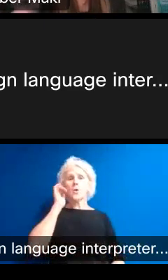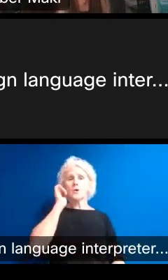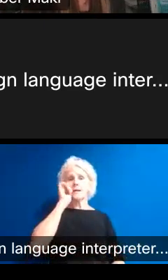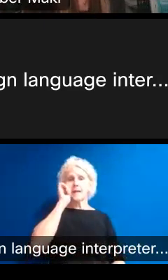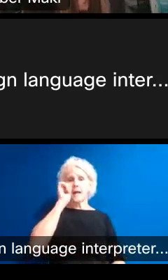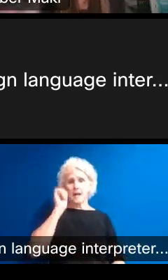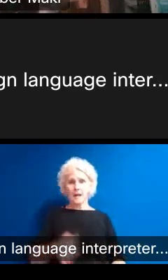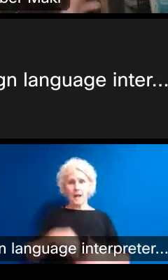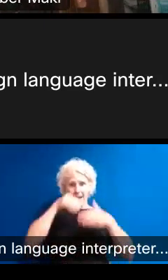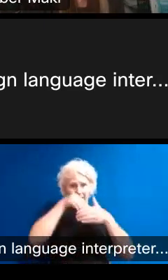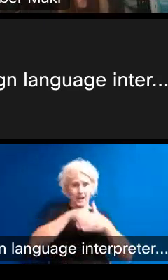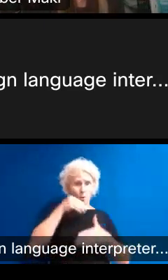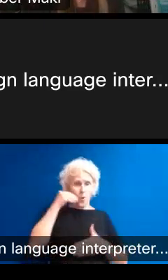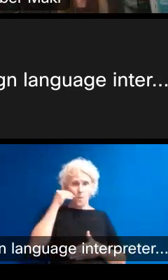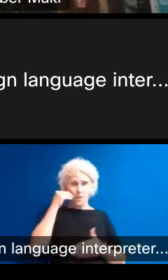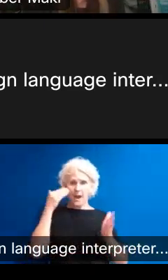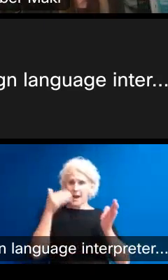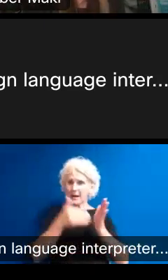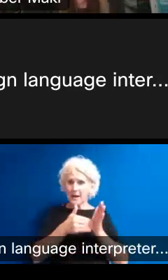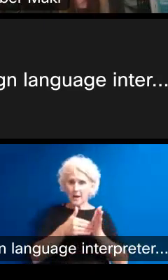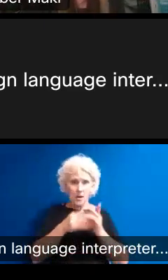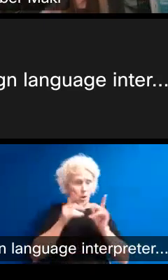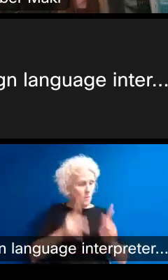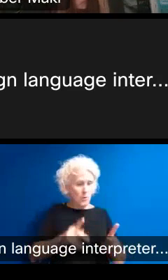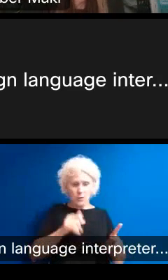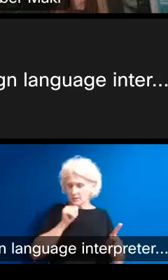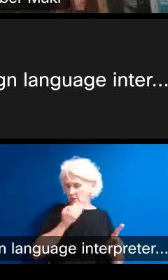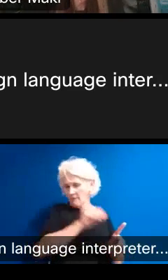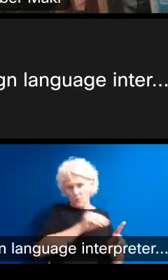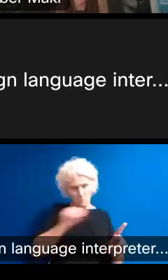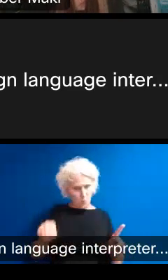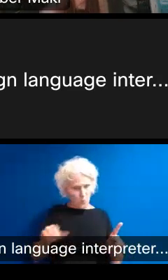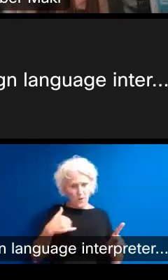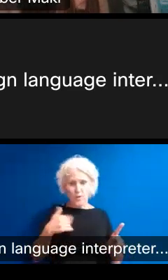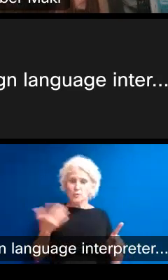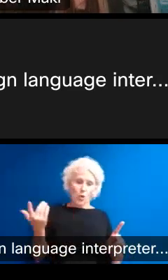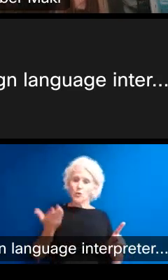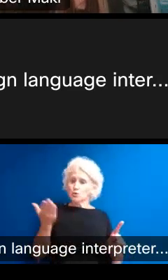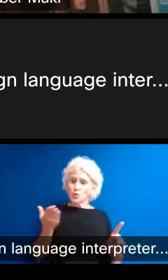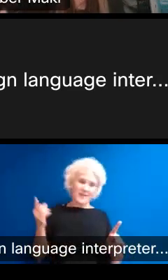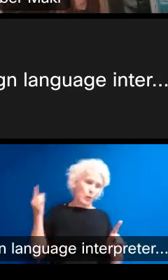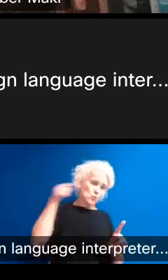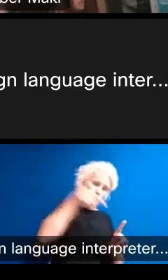In home daily. Again, person doesn't have to move, so the service goes to them. There's no age limit,